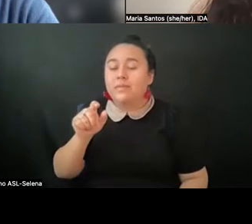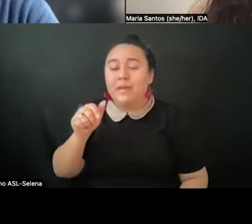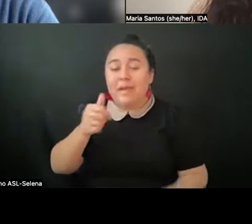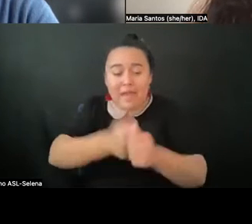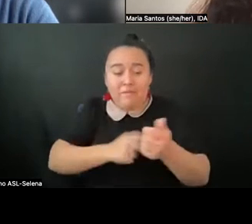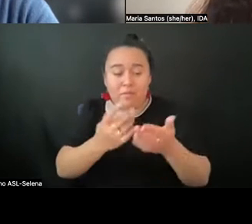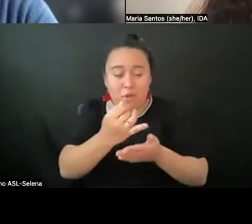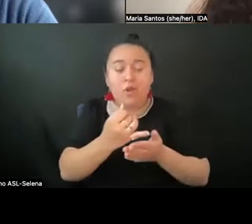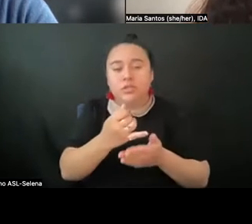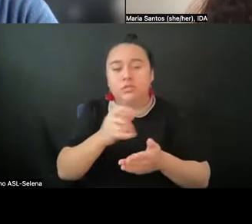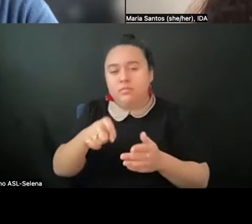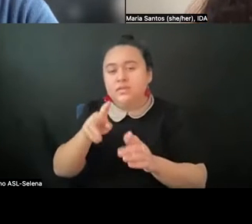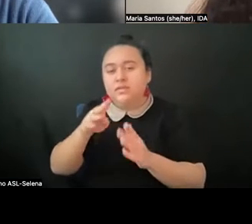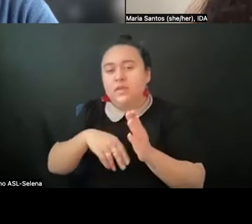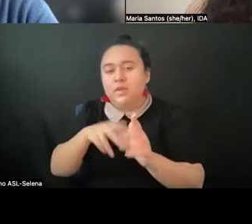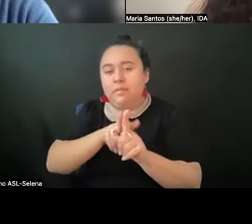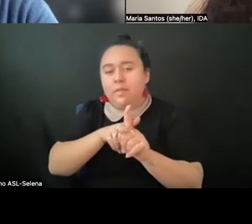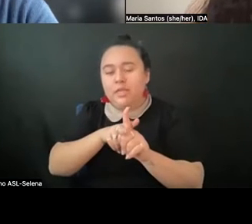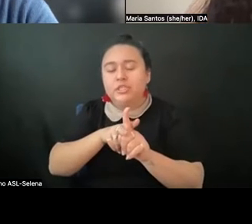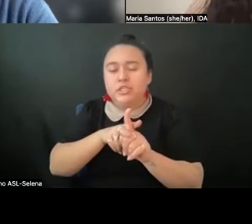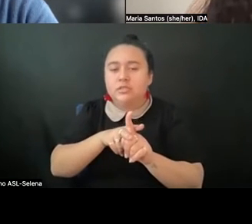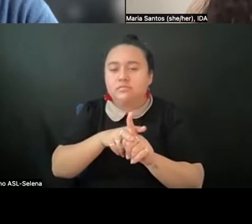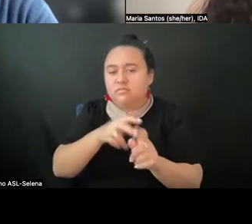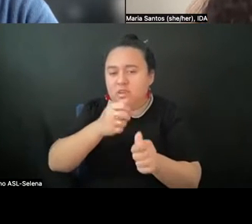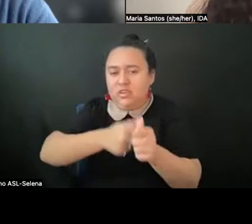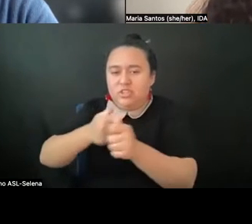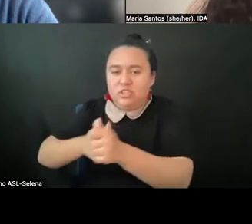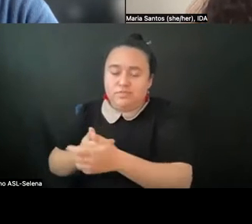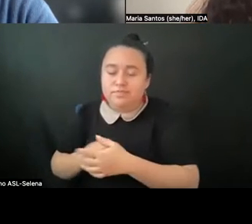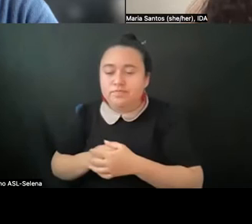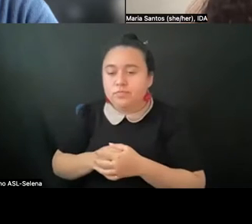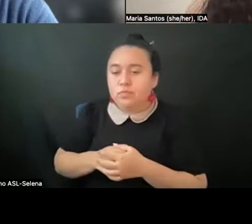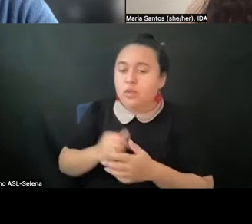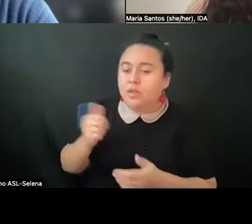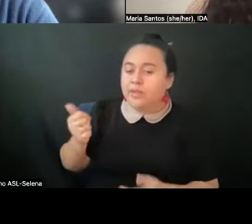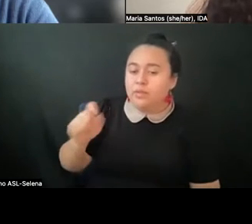Another question, how important are partners with other organizations?